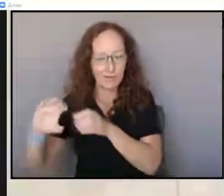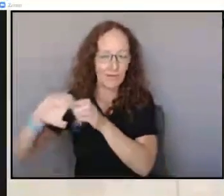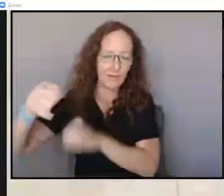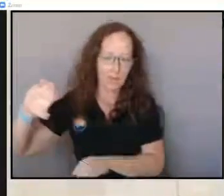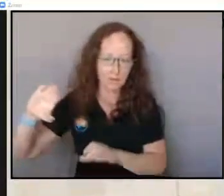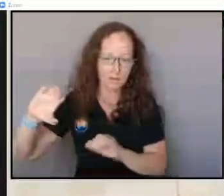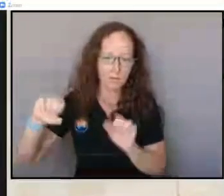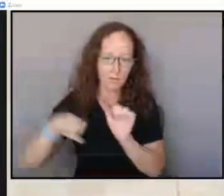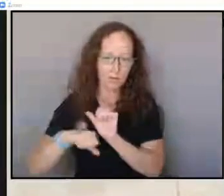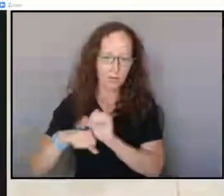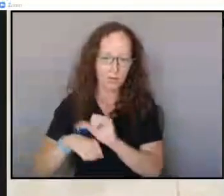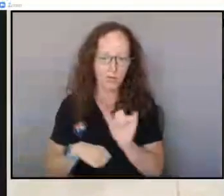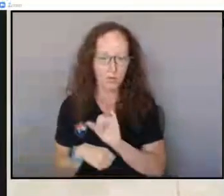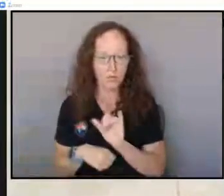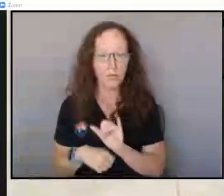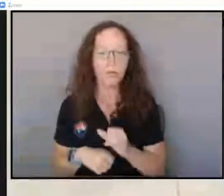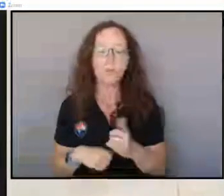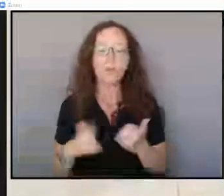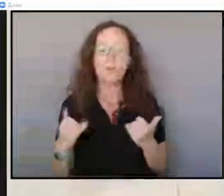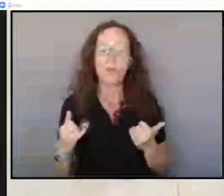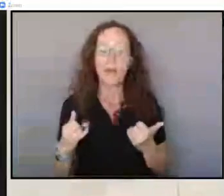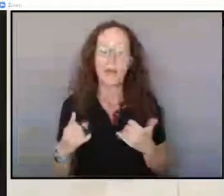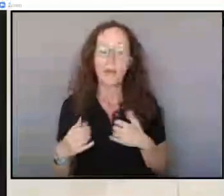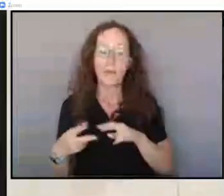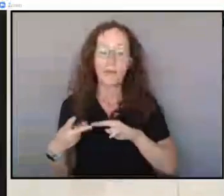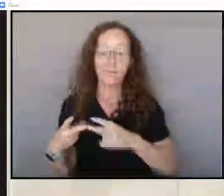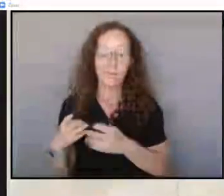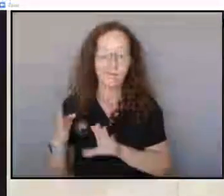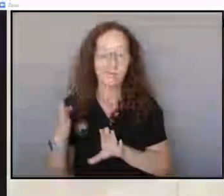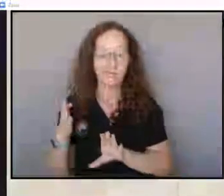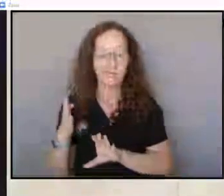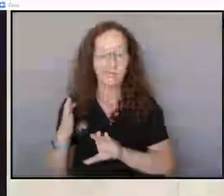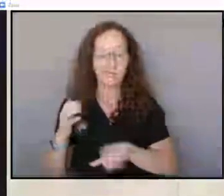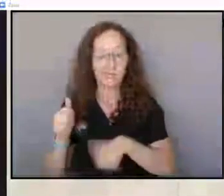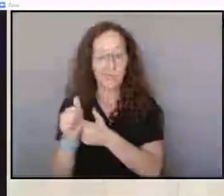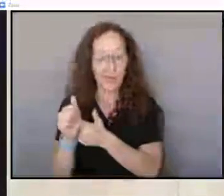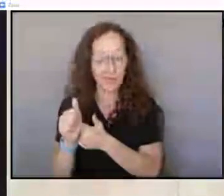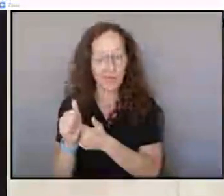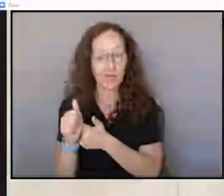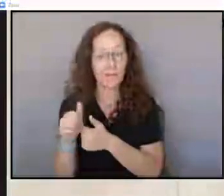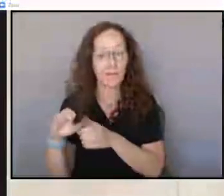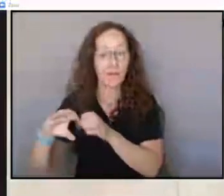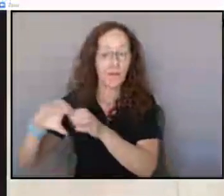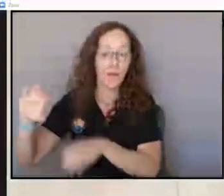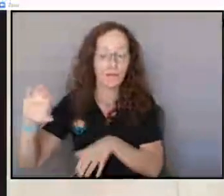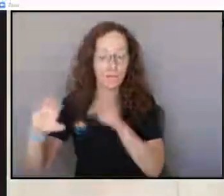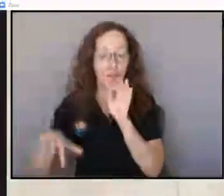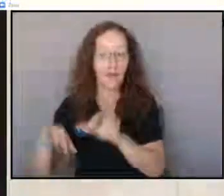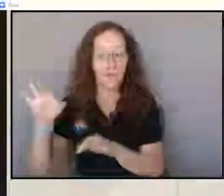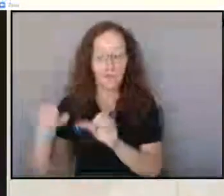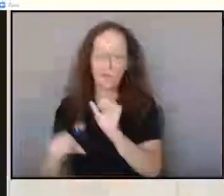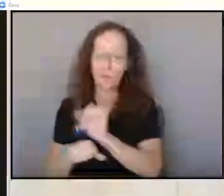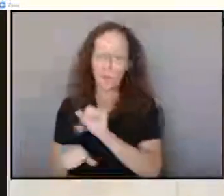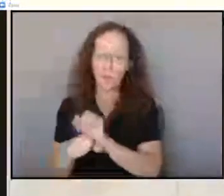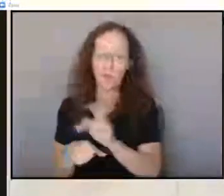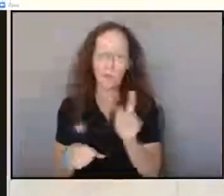IN BETWEEN THE PECOS VALLEY AND CURRENT FIRE PERIMETER THAT THEY CAN FEEL THEY CAN BE REALLY SUCCESSFUL ON.